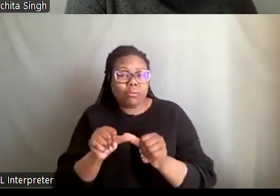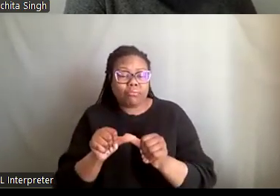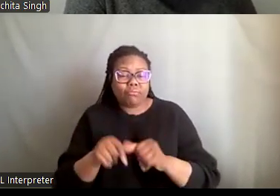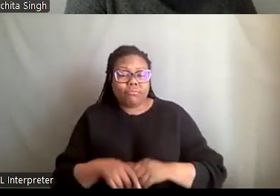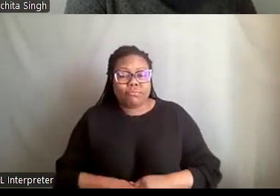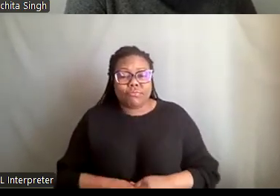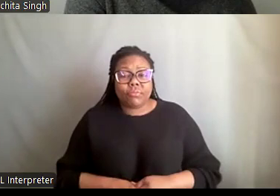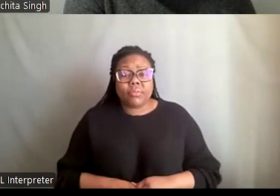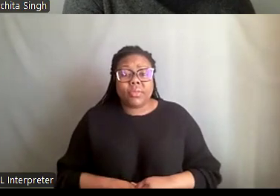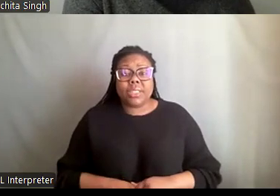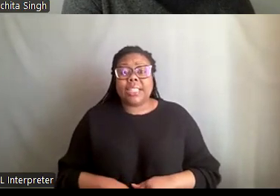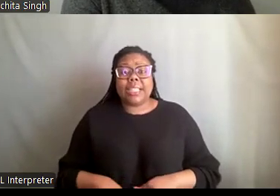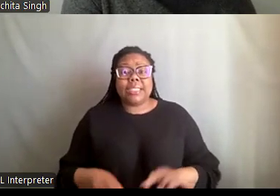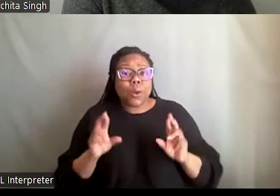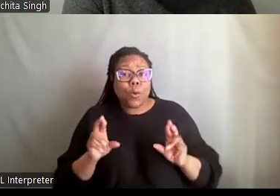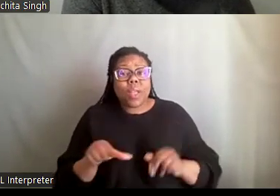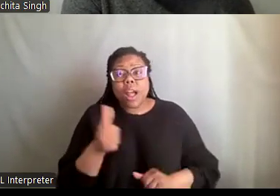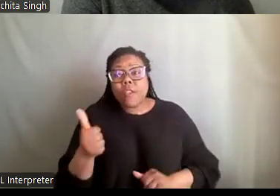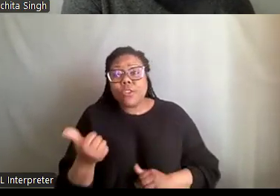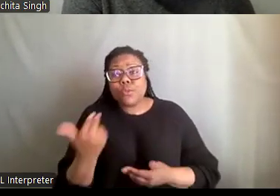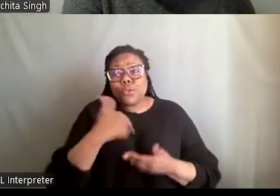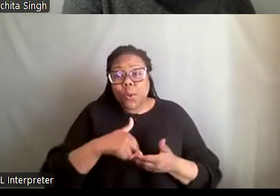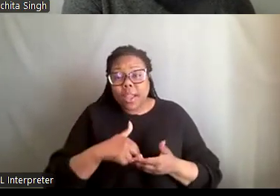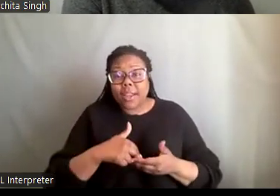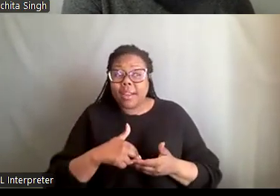to keep going and to keep doing this work that others